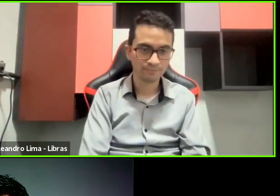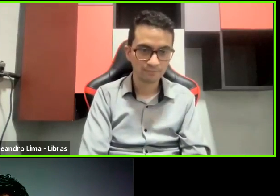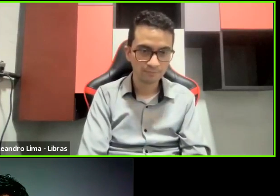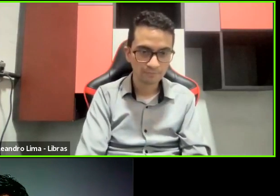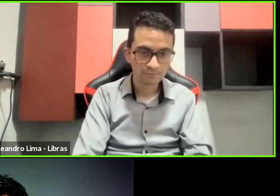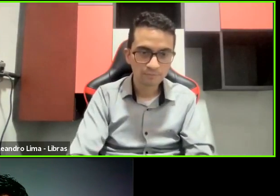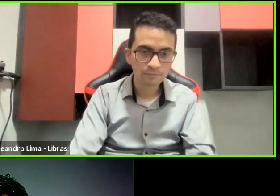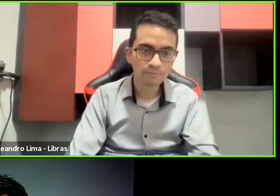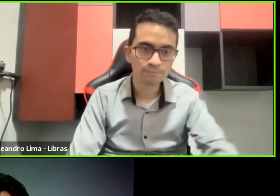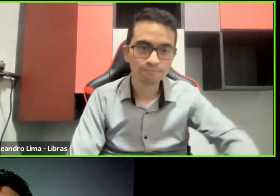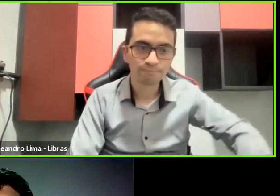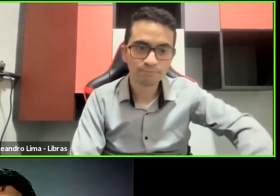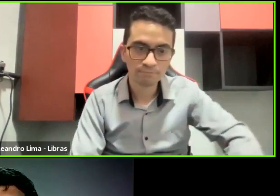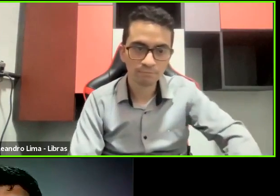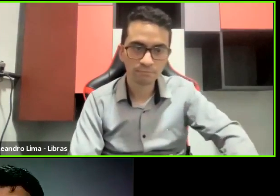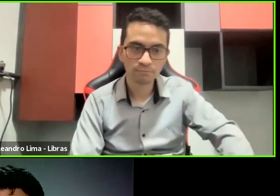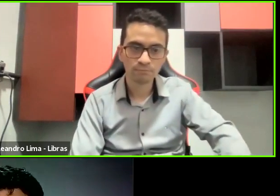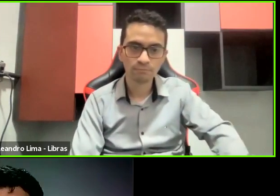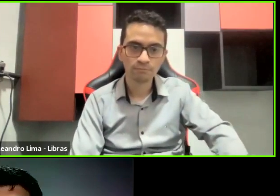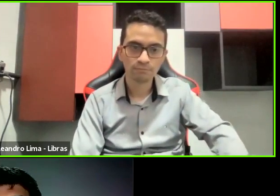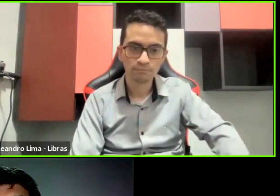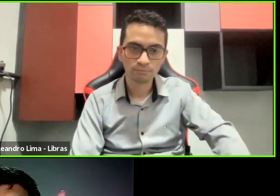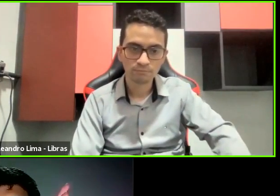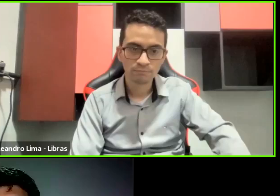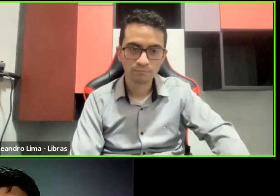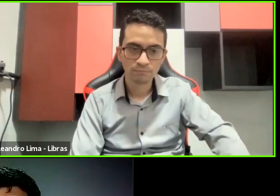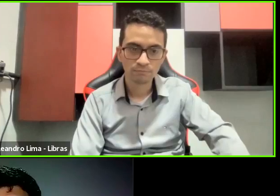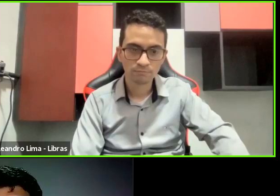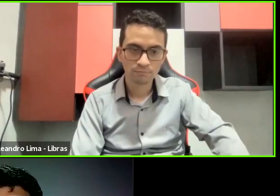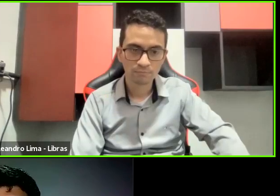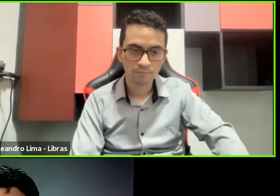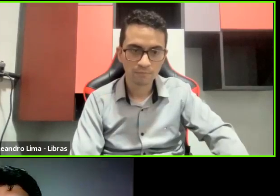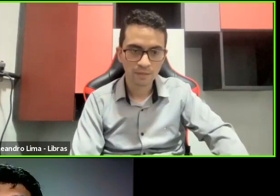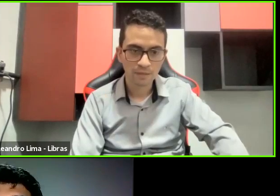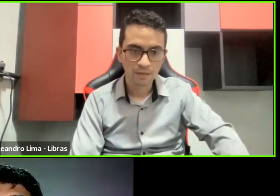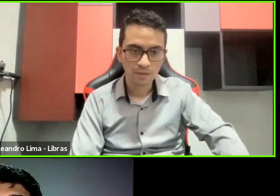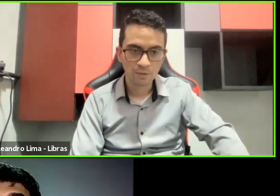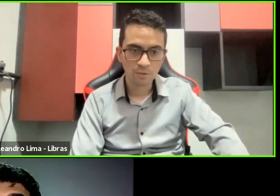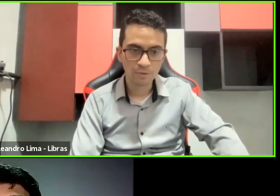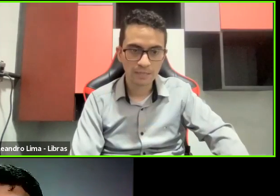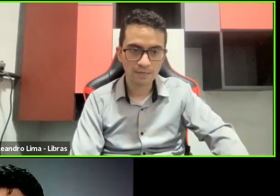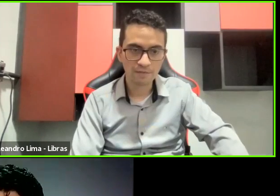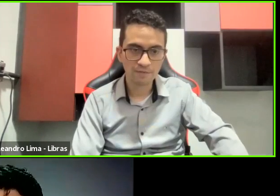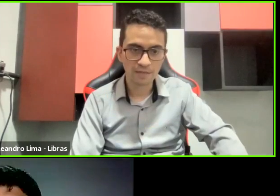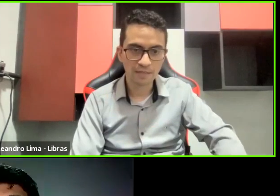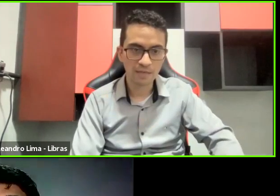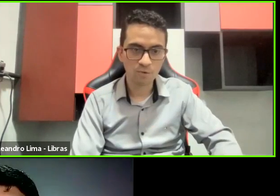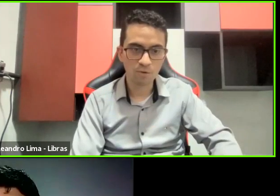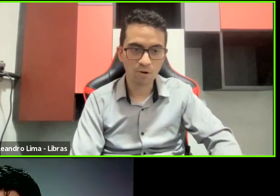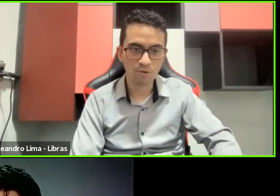ladies, to go. go